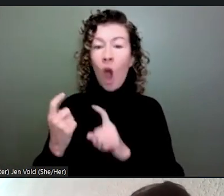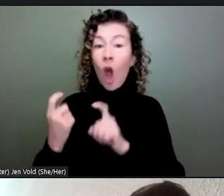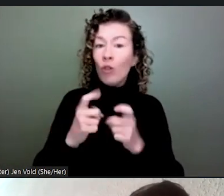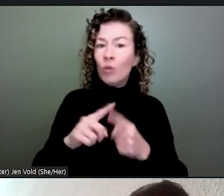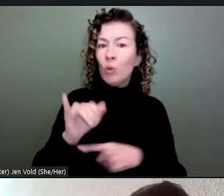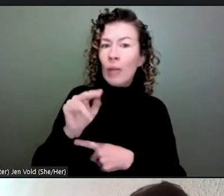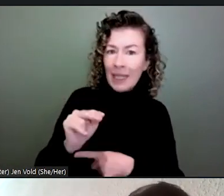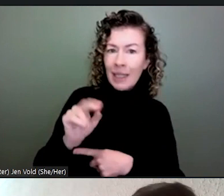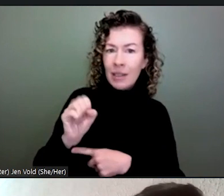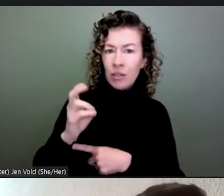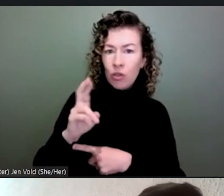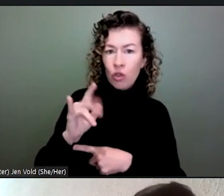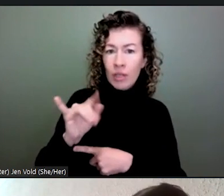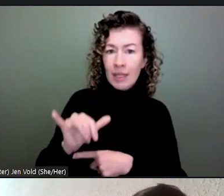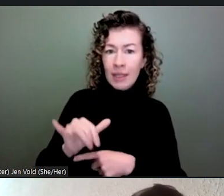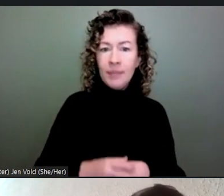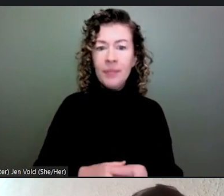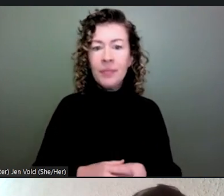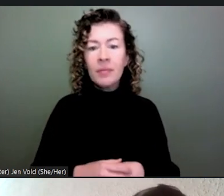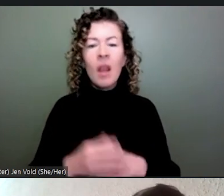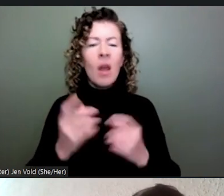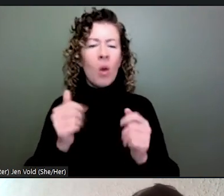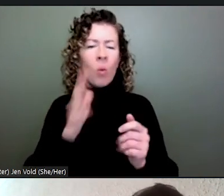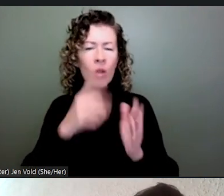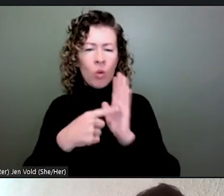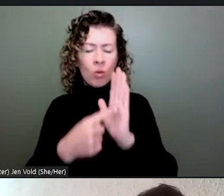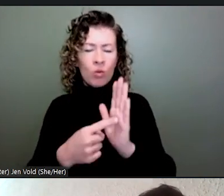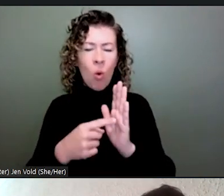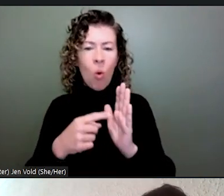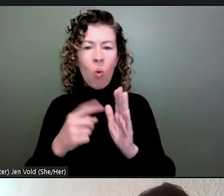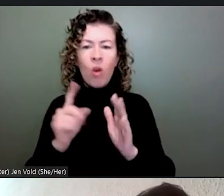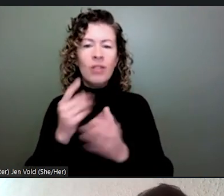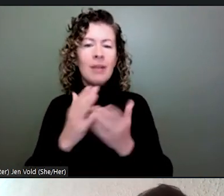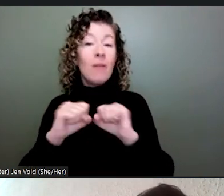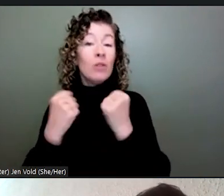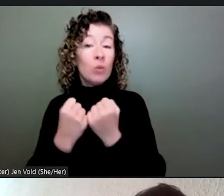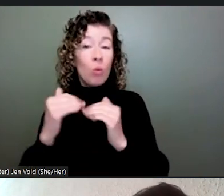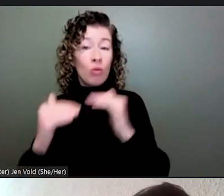So I'm just going to show quickly then--in terms of just some of the social inequalities that come through this.